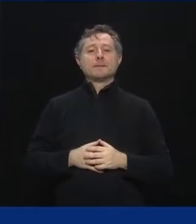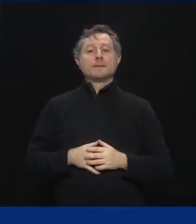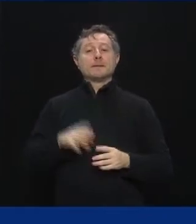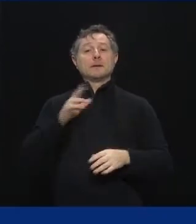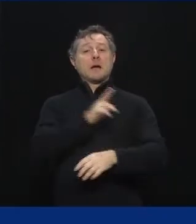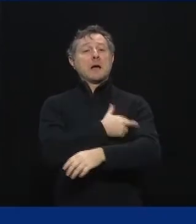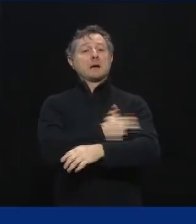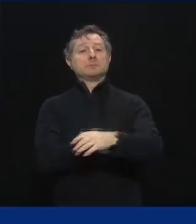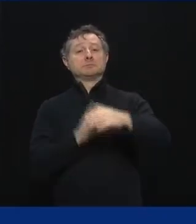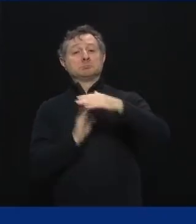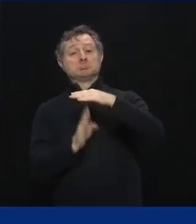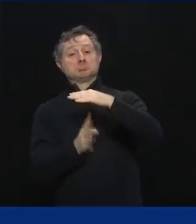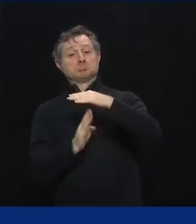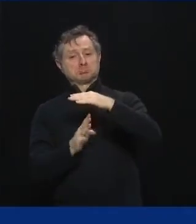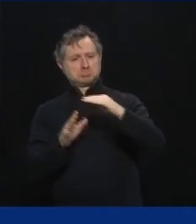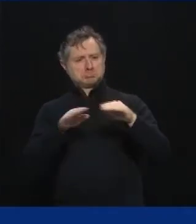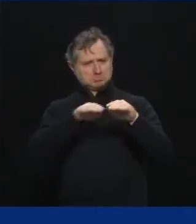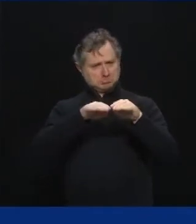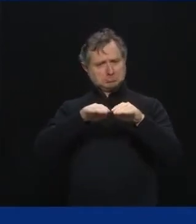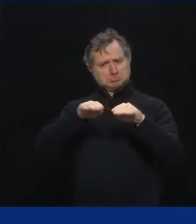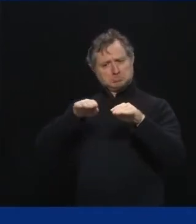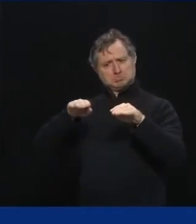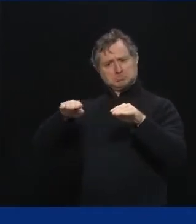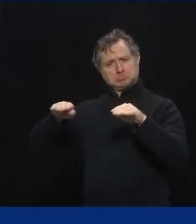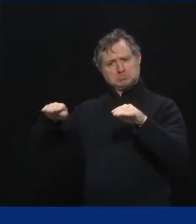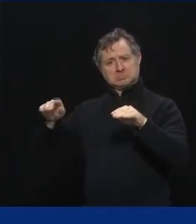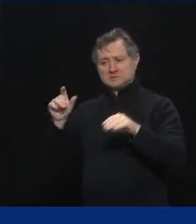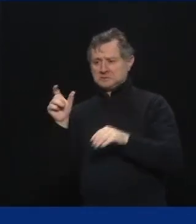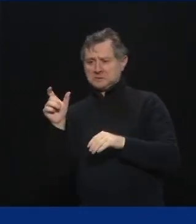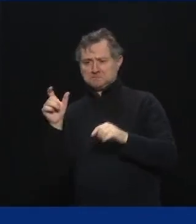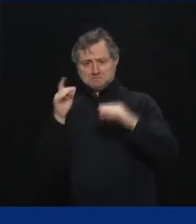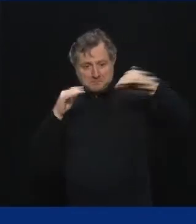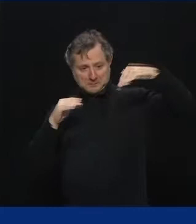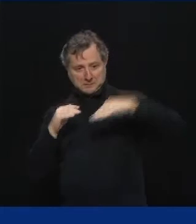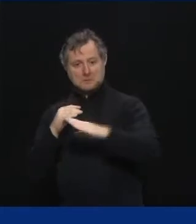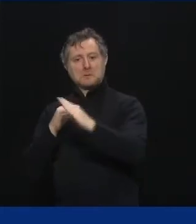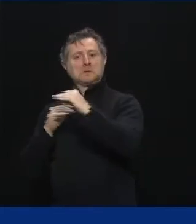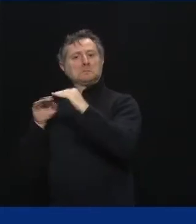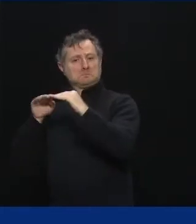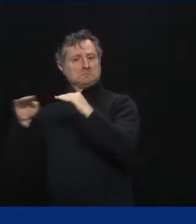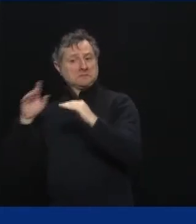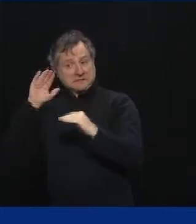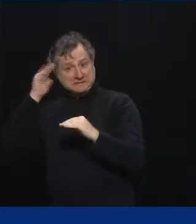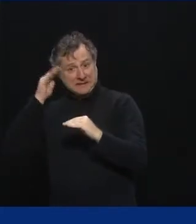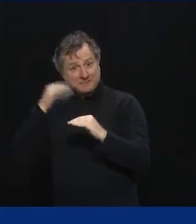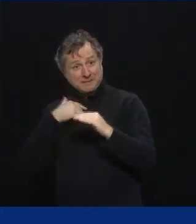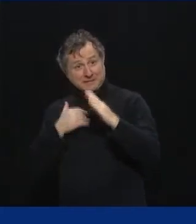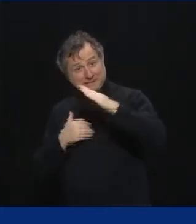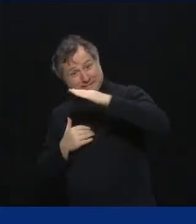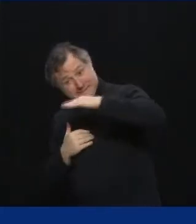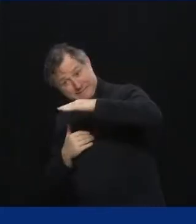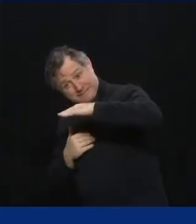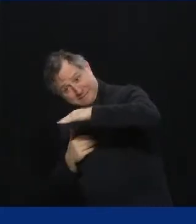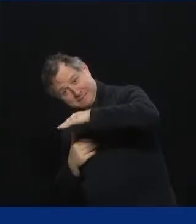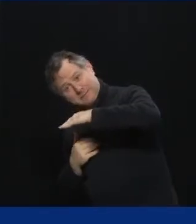DOING WITH RESPECT TO THAT METRIC, AS WELL. SEEM TO BE FLATTENING THE HOSPITALIZATION NUMBERS.